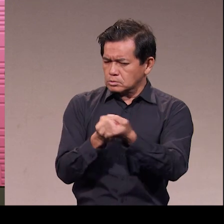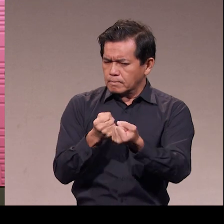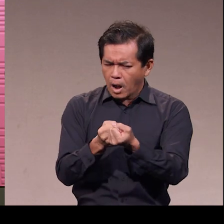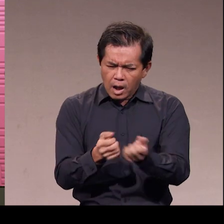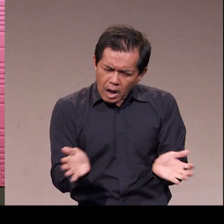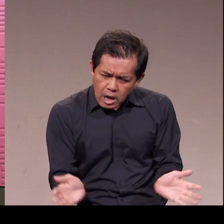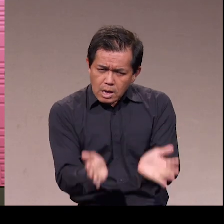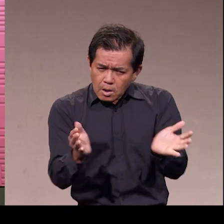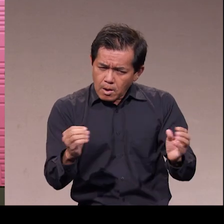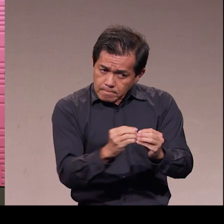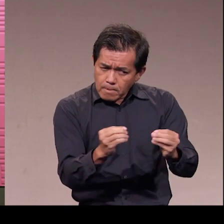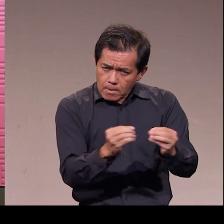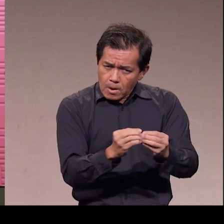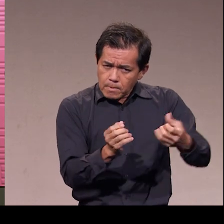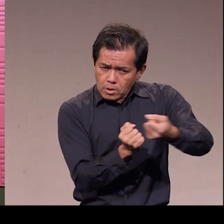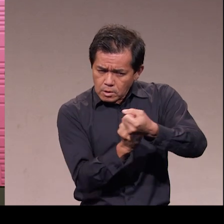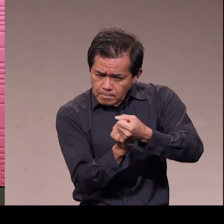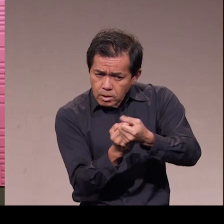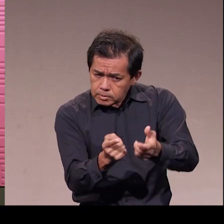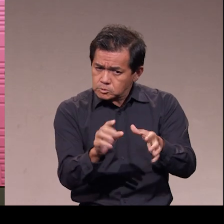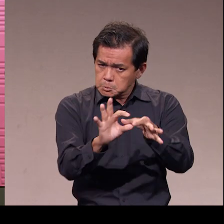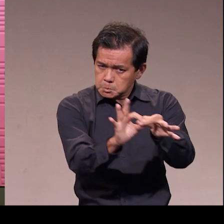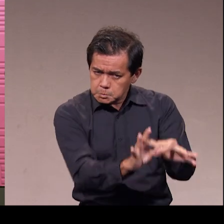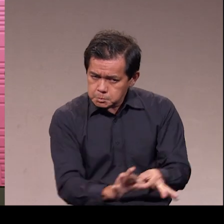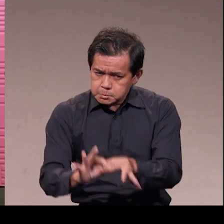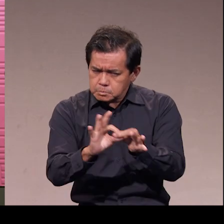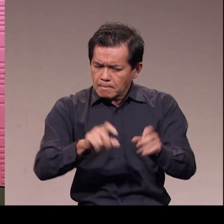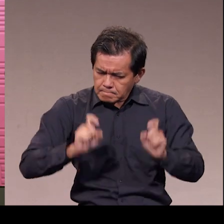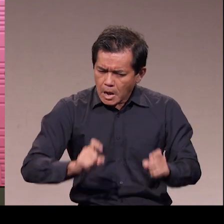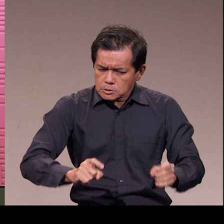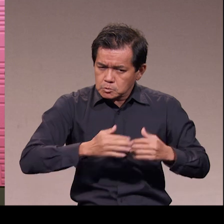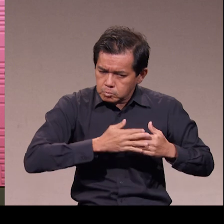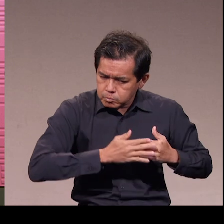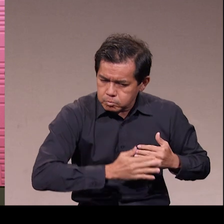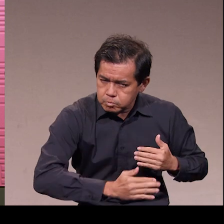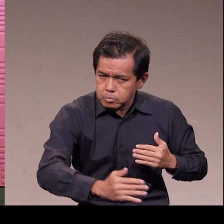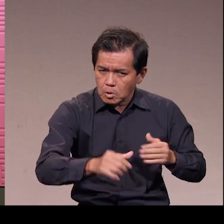have established over the years. Let us continue to write the Singapore story by